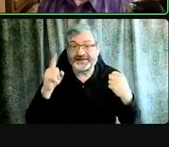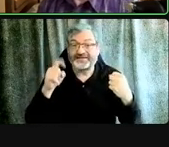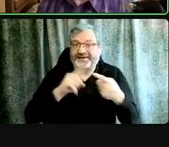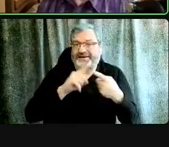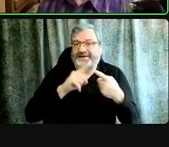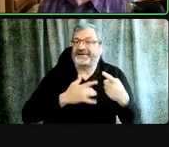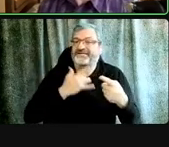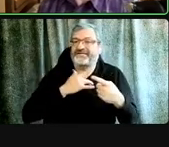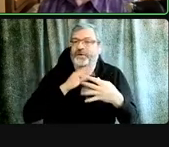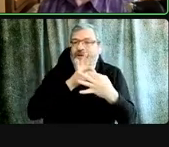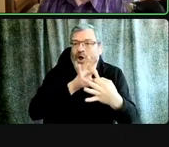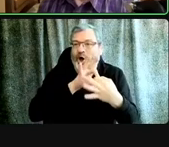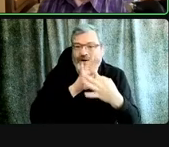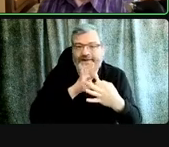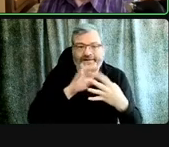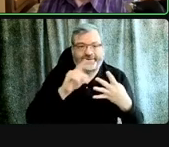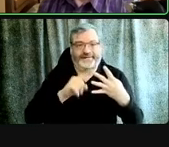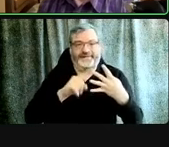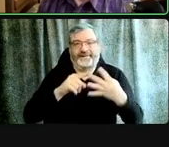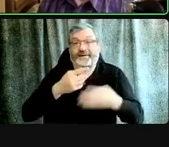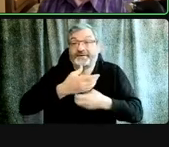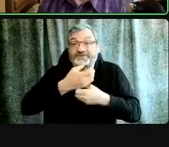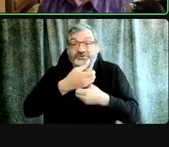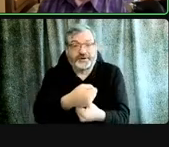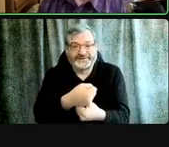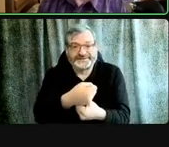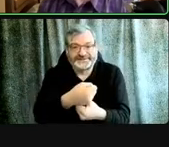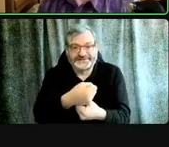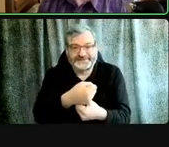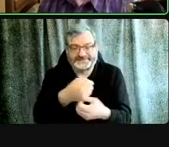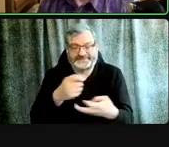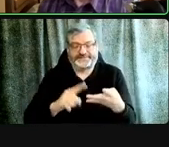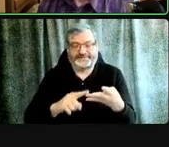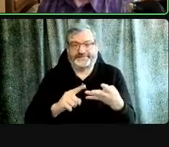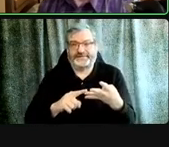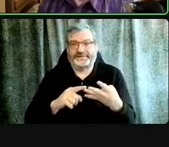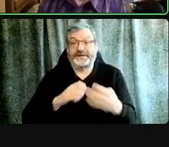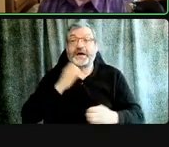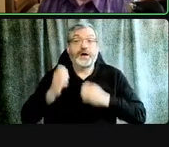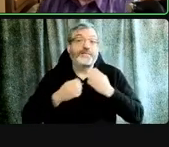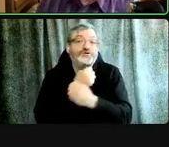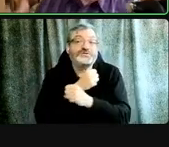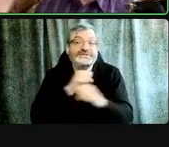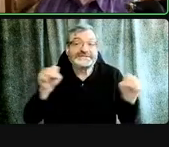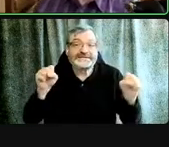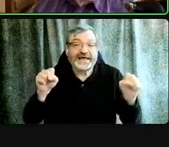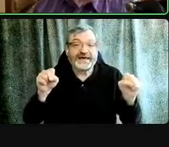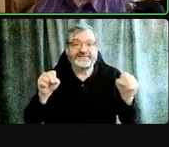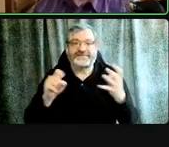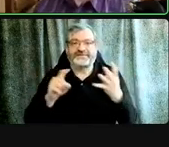They need to be able to trust people. They need emotional safety, and they need some kind of empowerment so